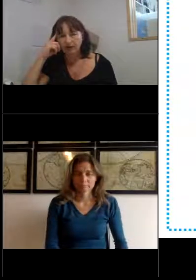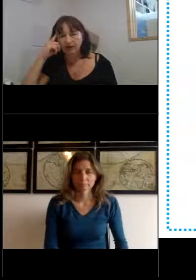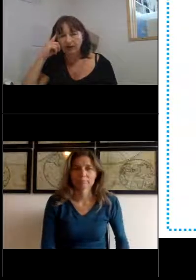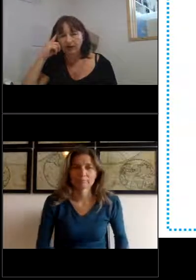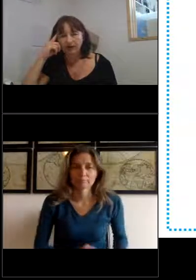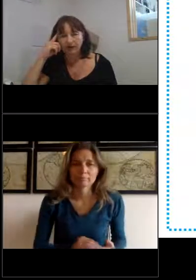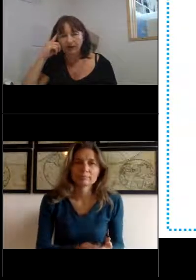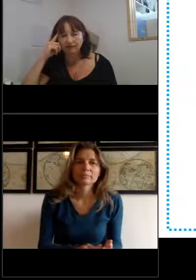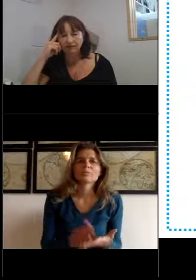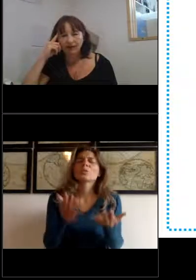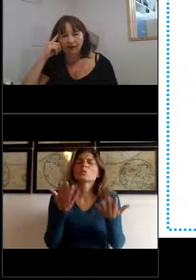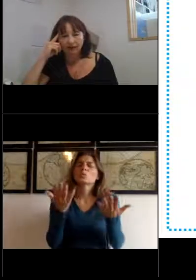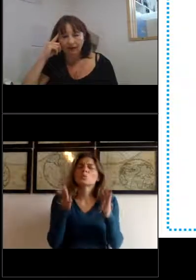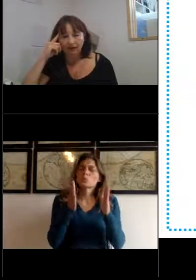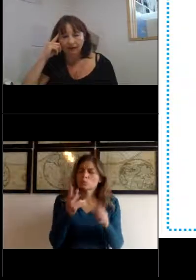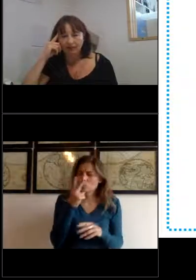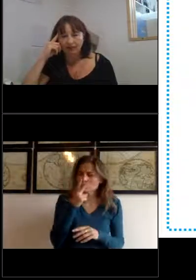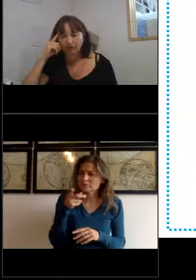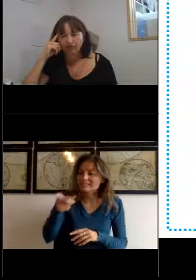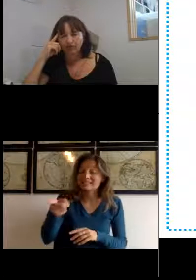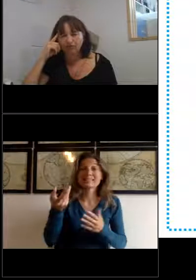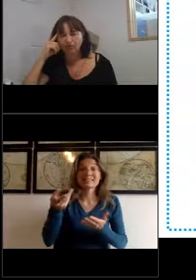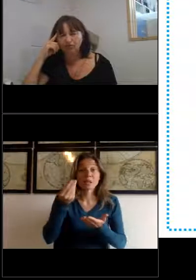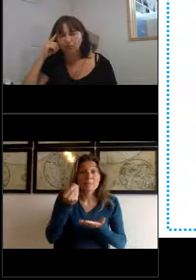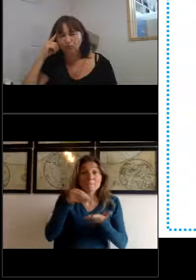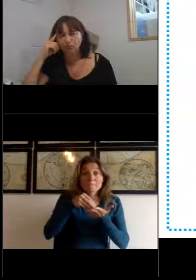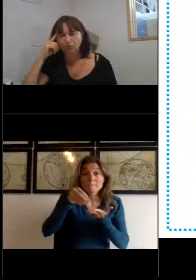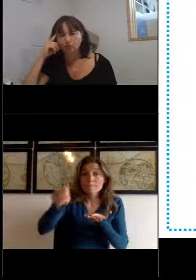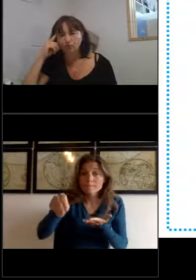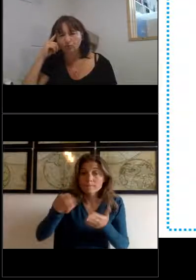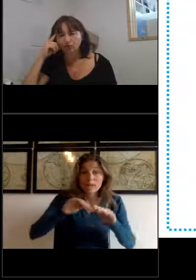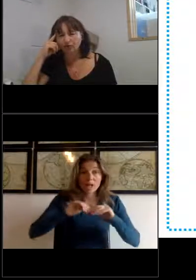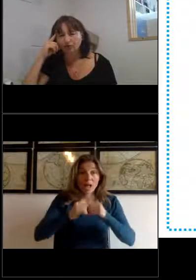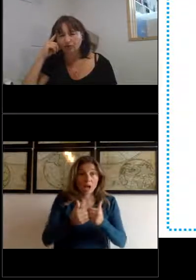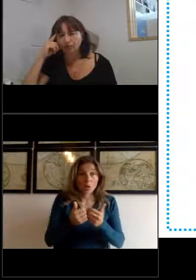how they can get financed, and this is difficult to calculate